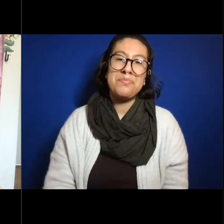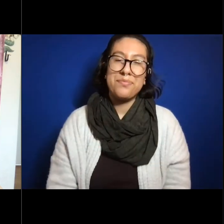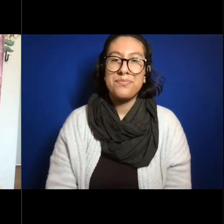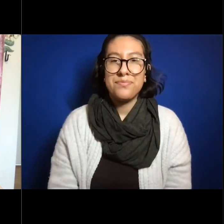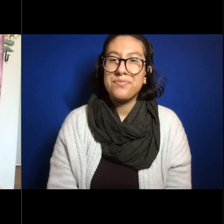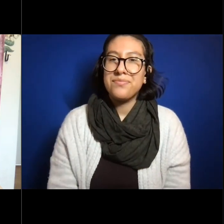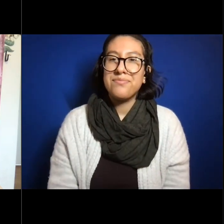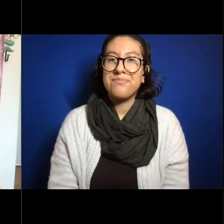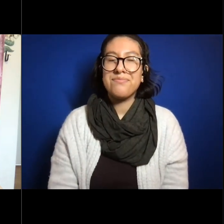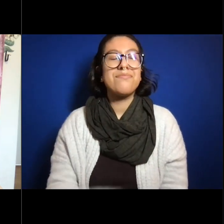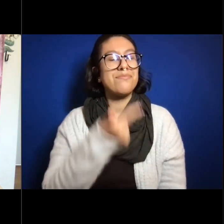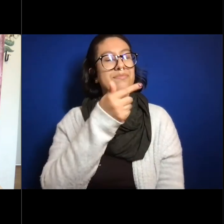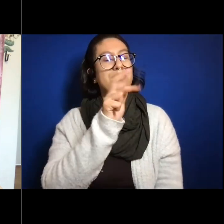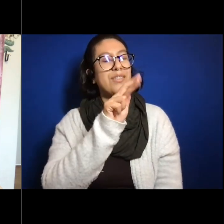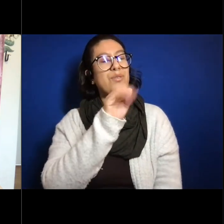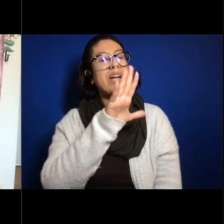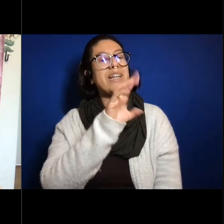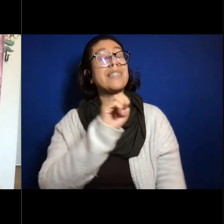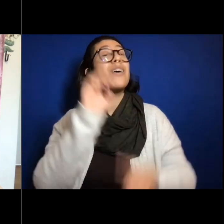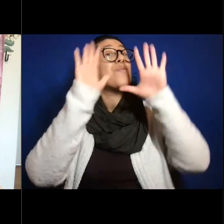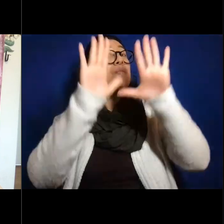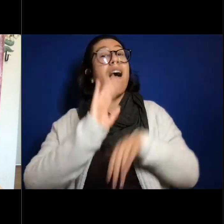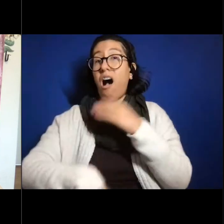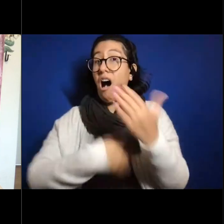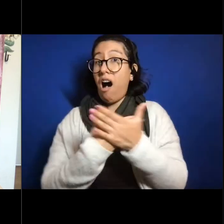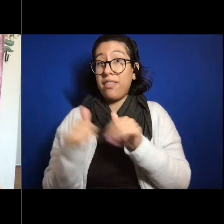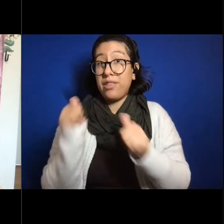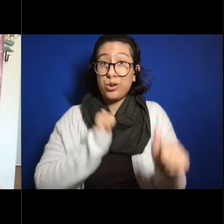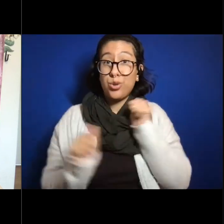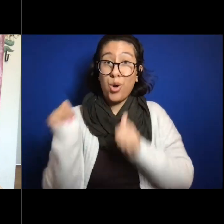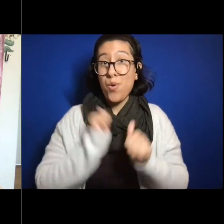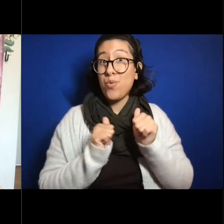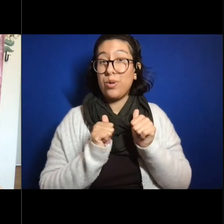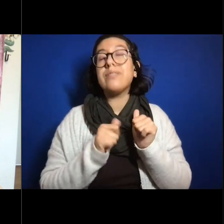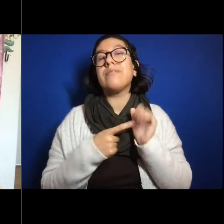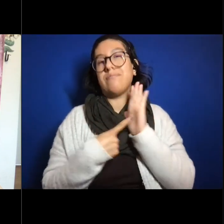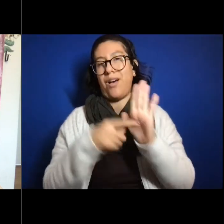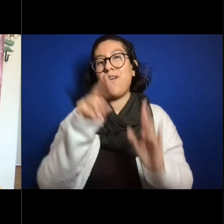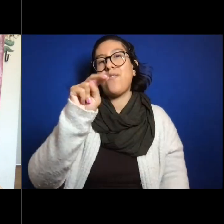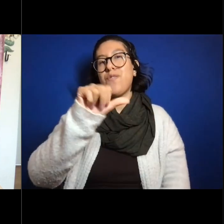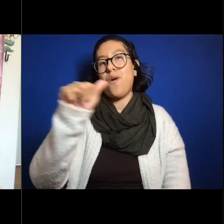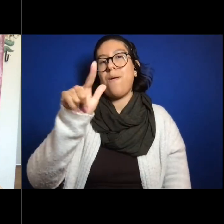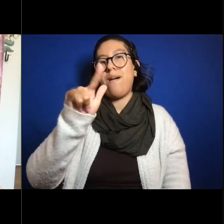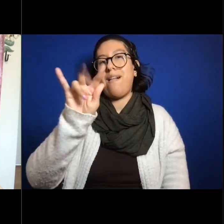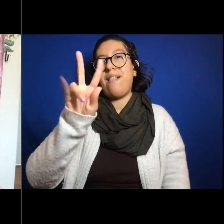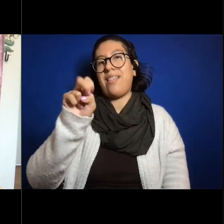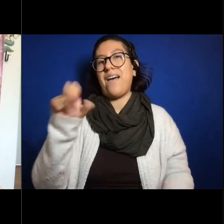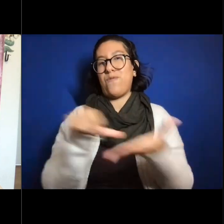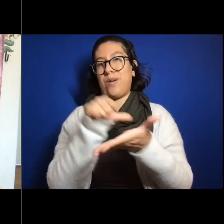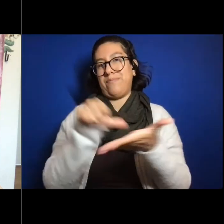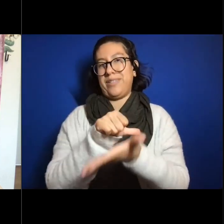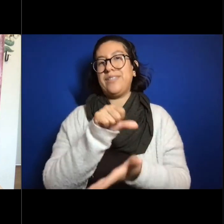[Grace] Great, yeah and all the episodes that Kanesa showed are on the NOAA Live page, which we'll get you to the right place.